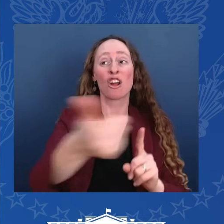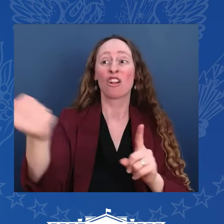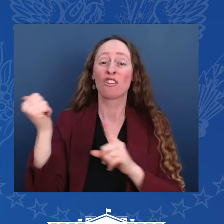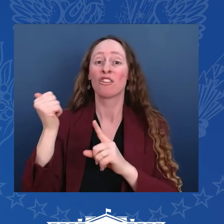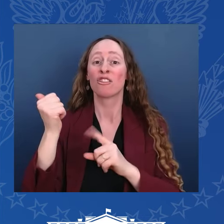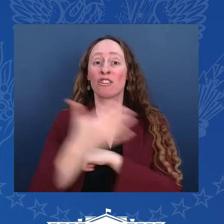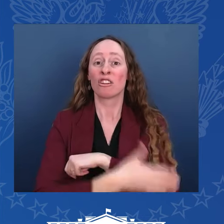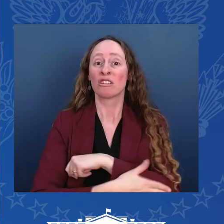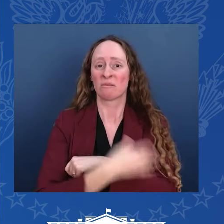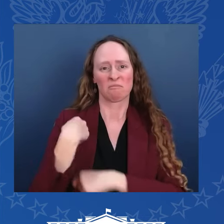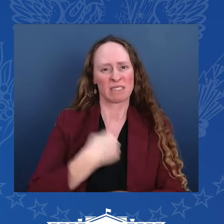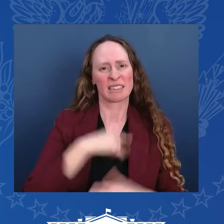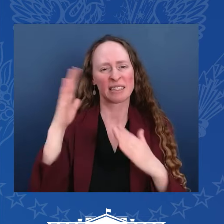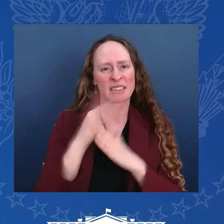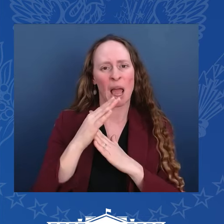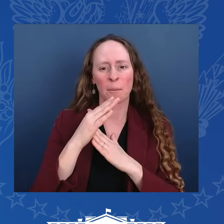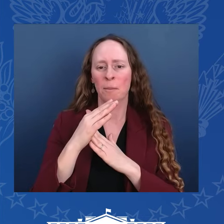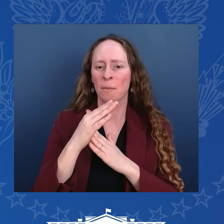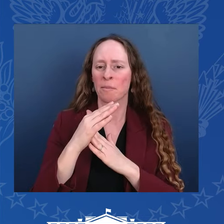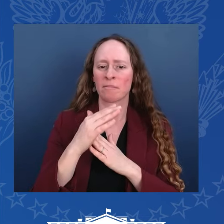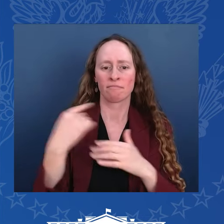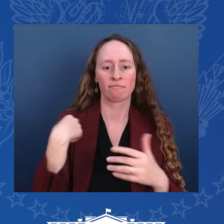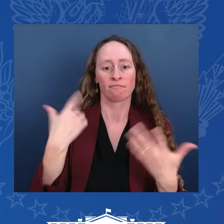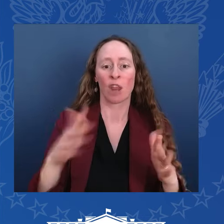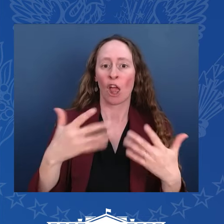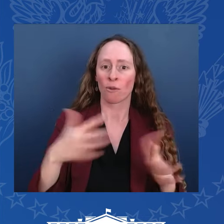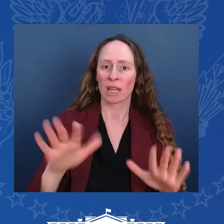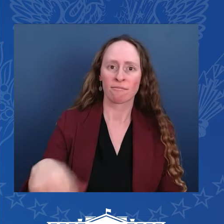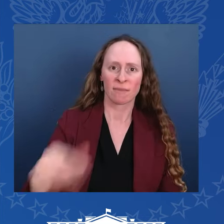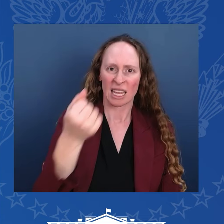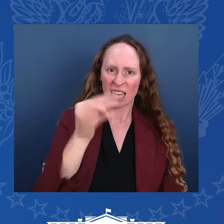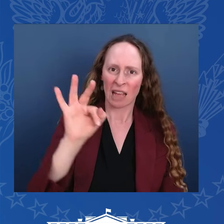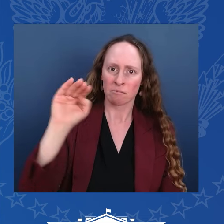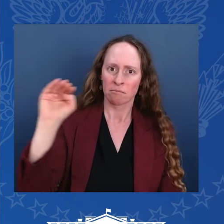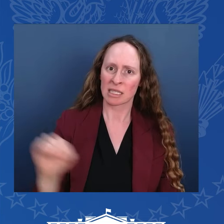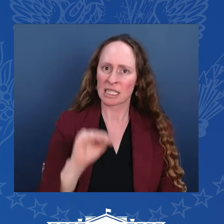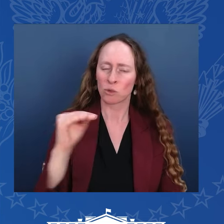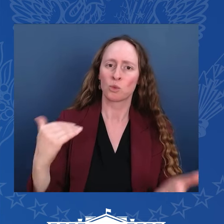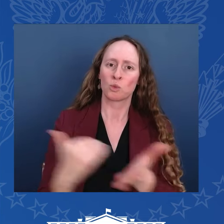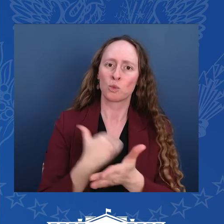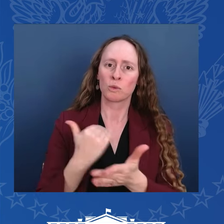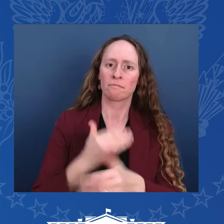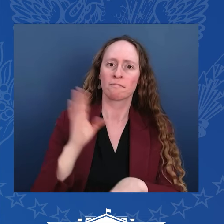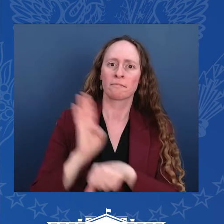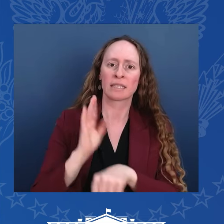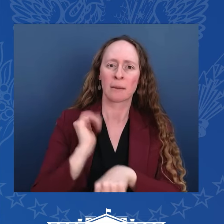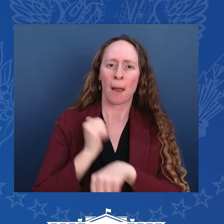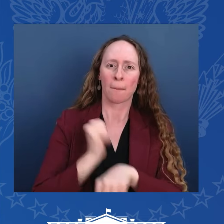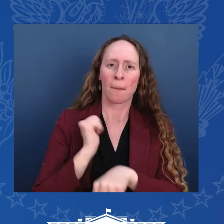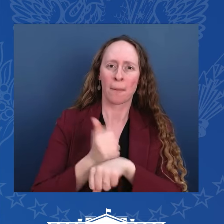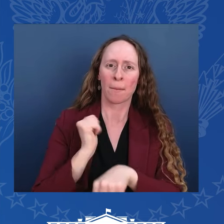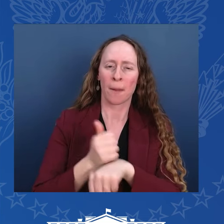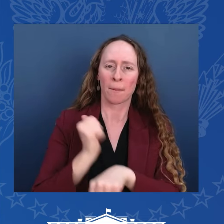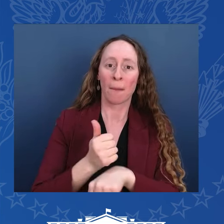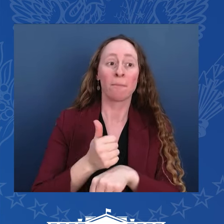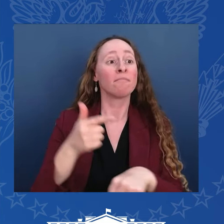Each filing for new business application is an act of hope. Put it all together. In thousands cities and towns,